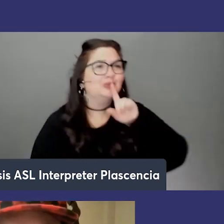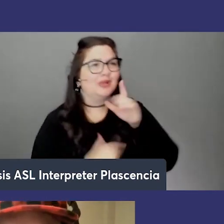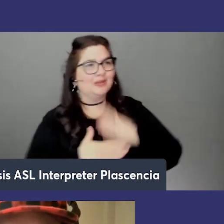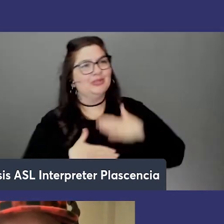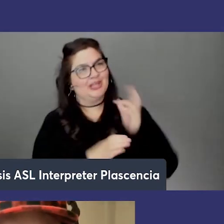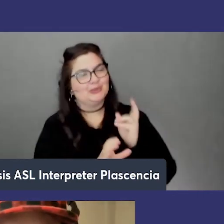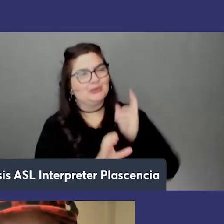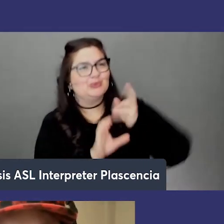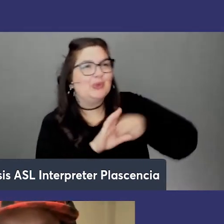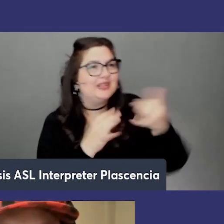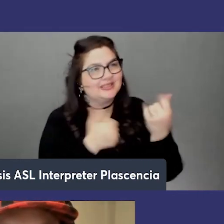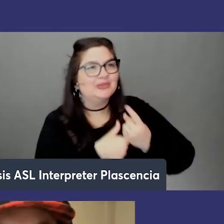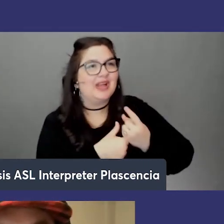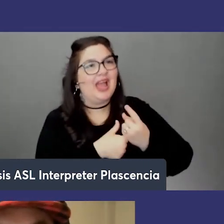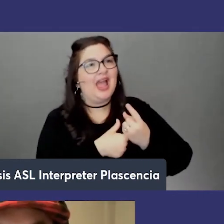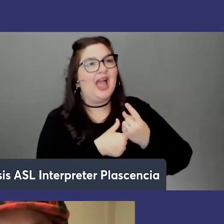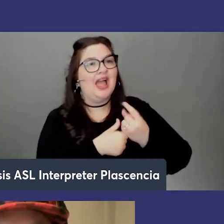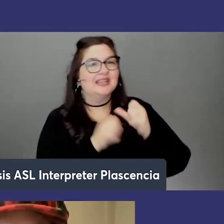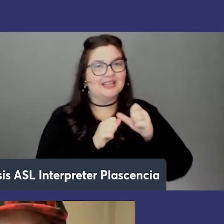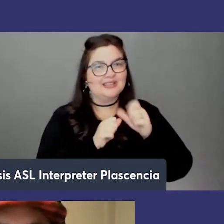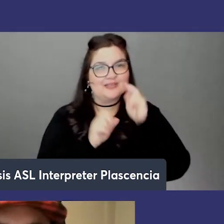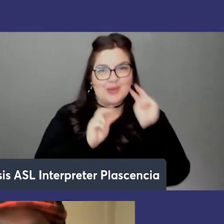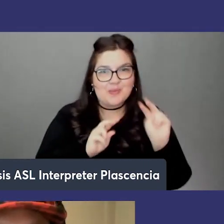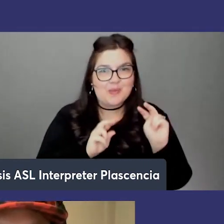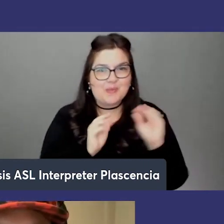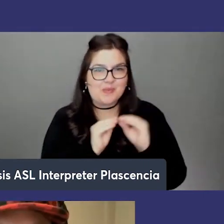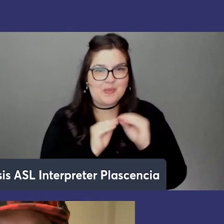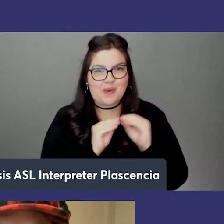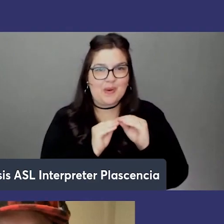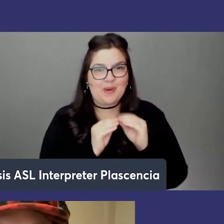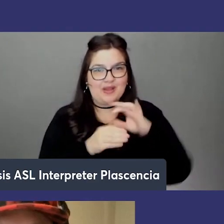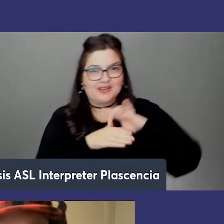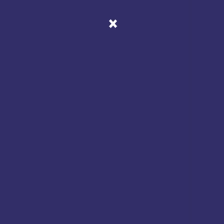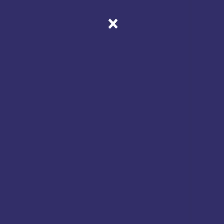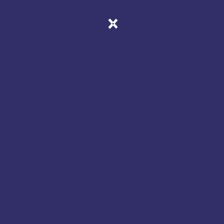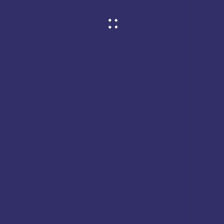and stick around for more content from "AWS On Air."